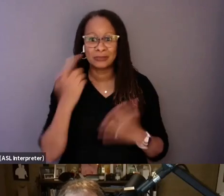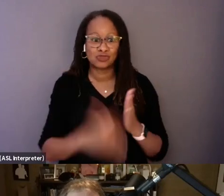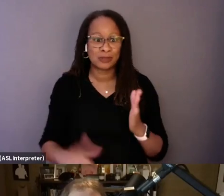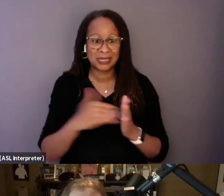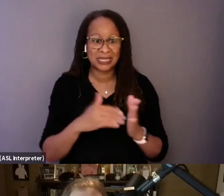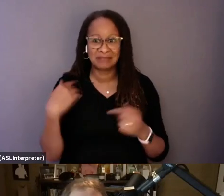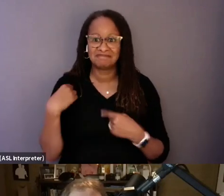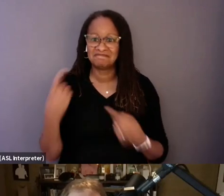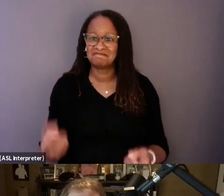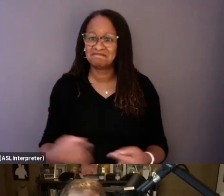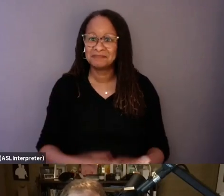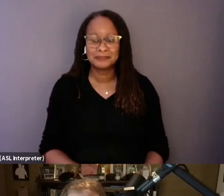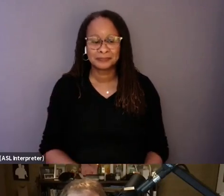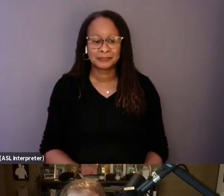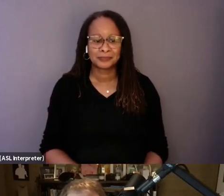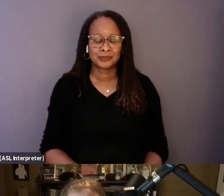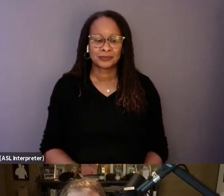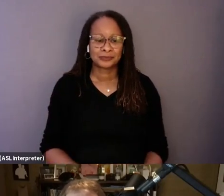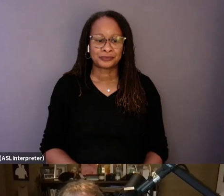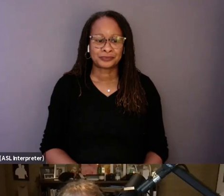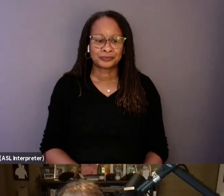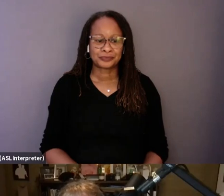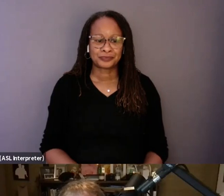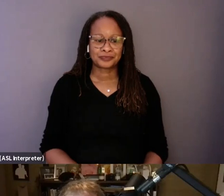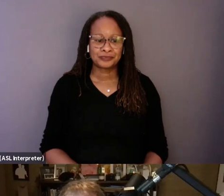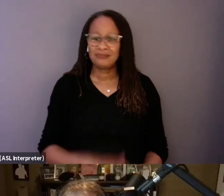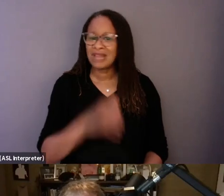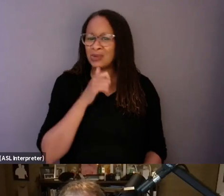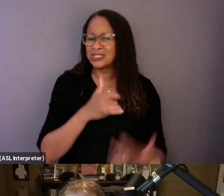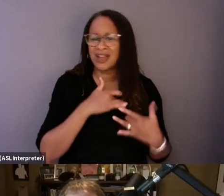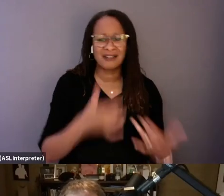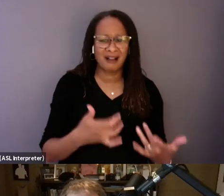No, and it was not commonplace in any way.